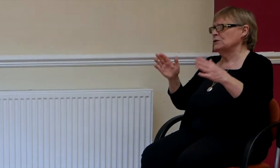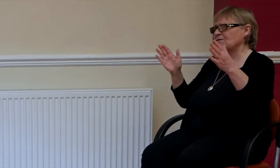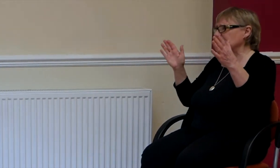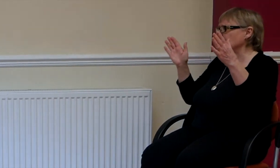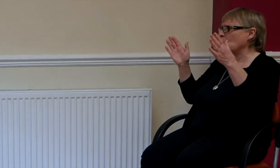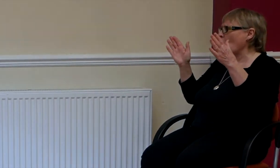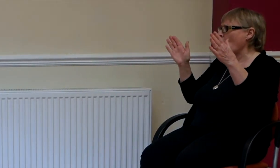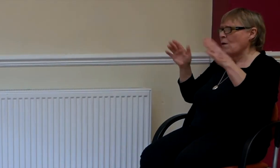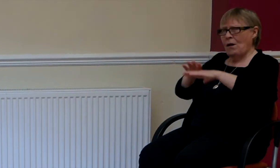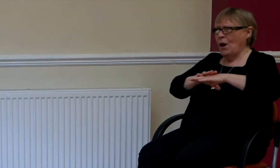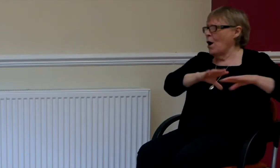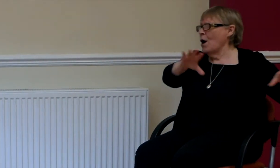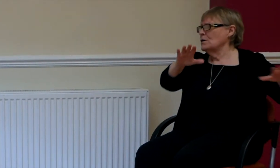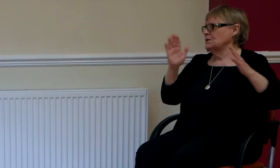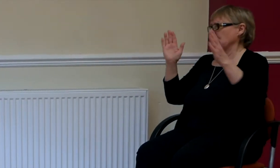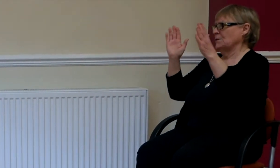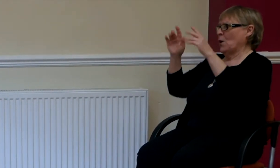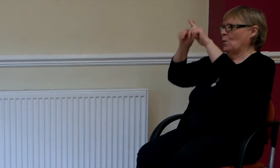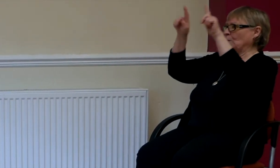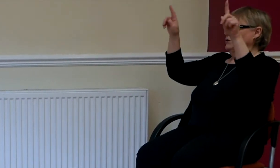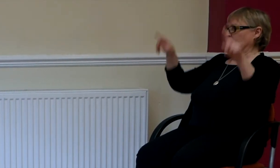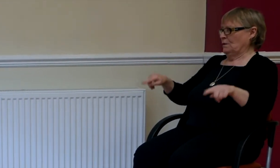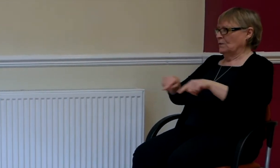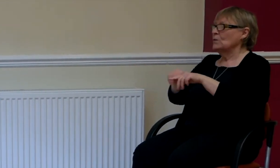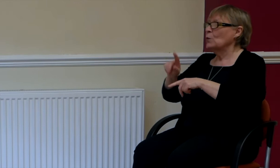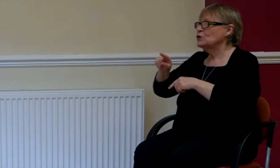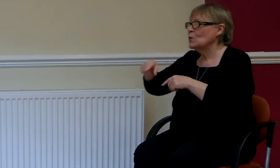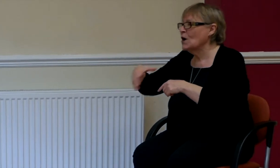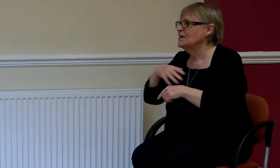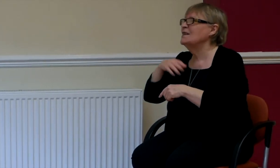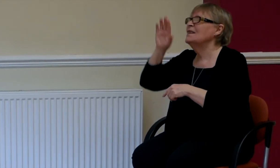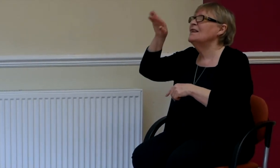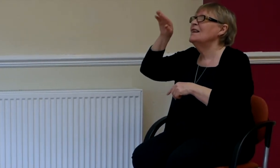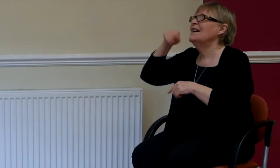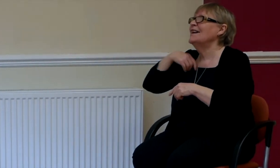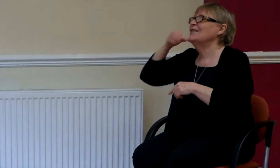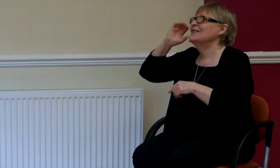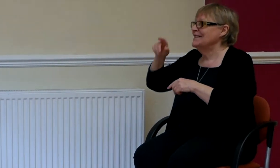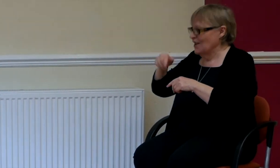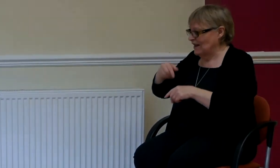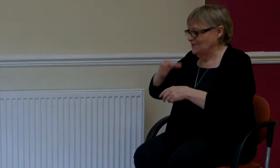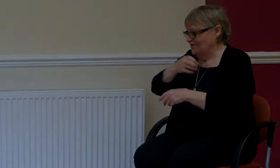There was a tiny canteen window, where you requested what you wanted...